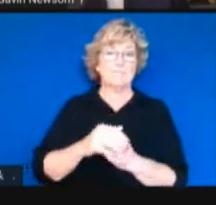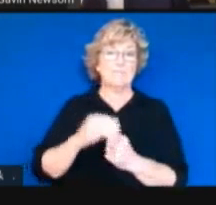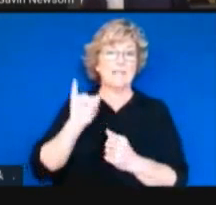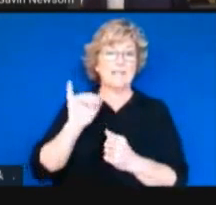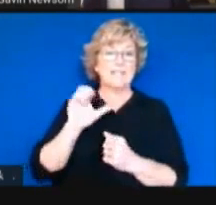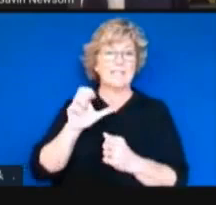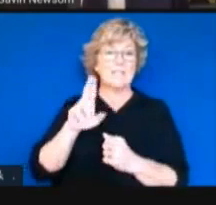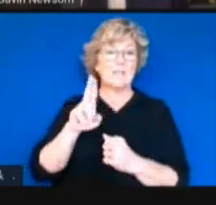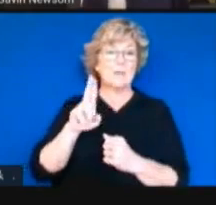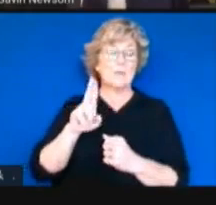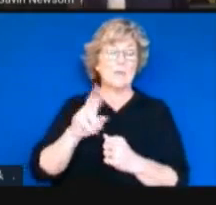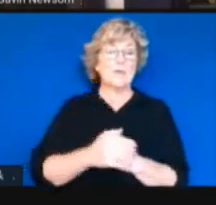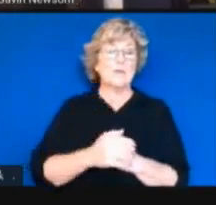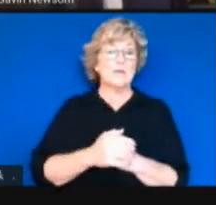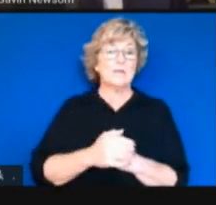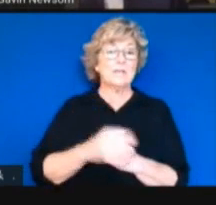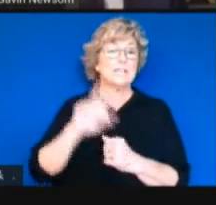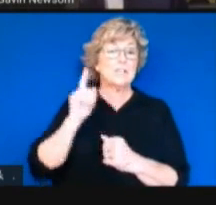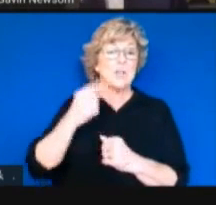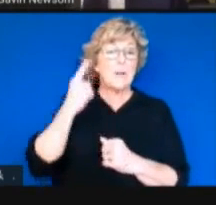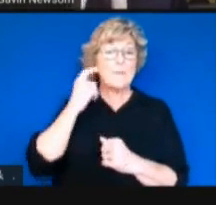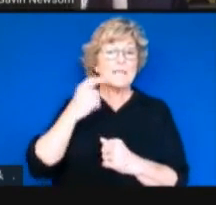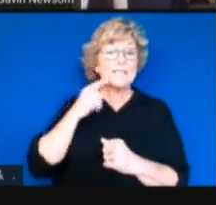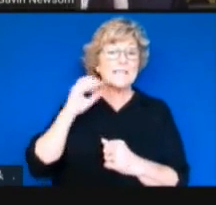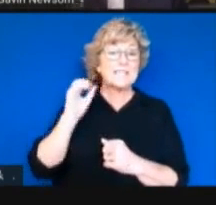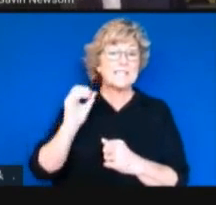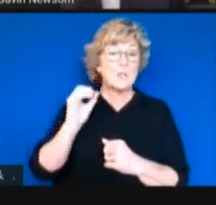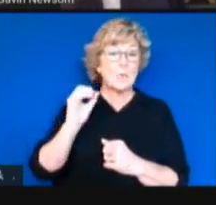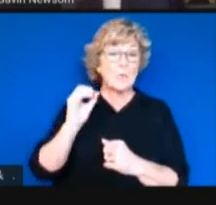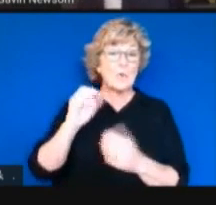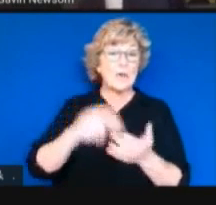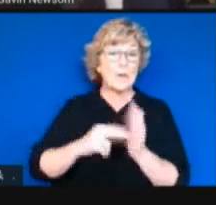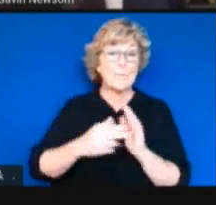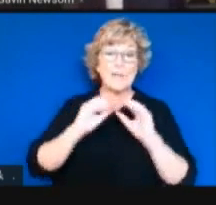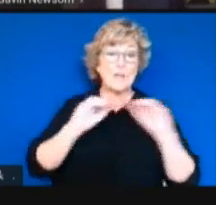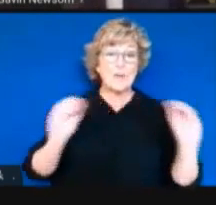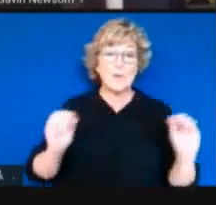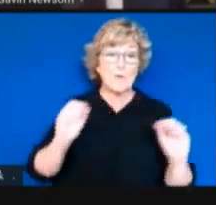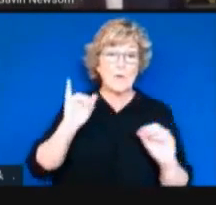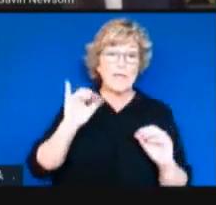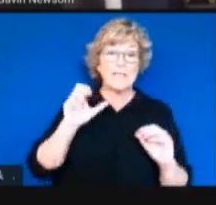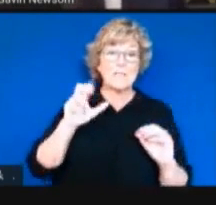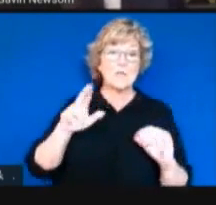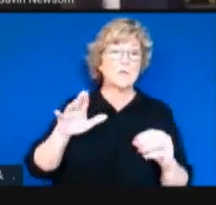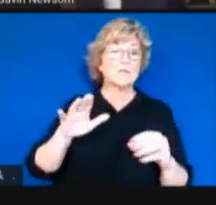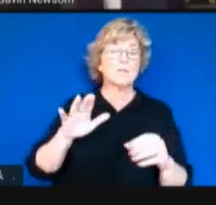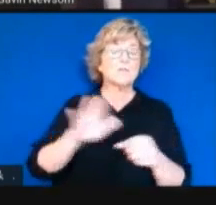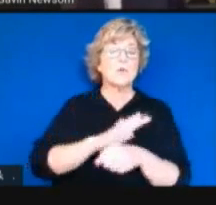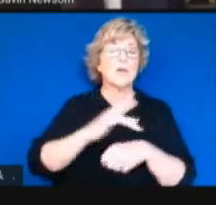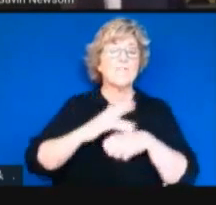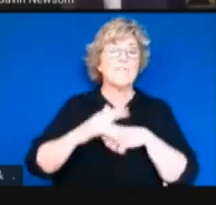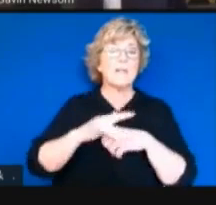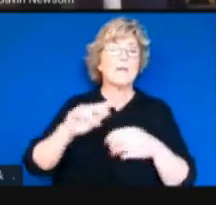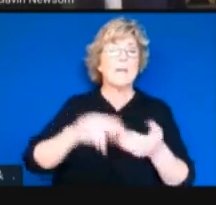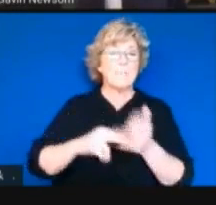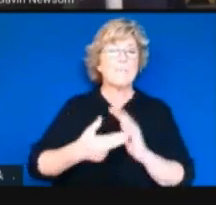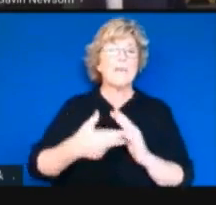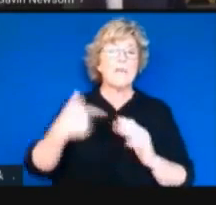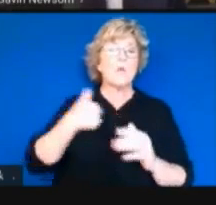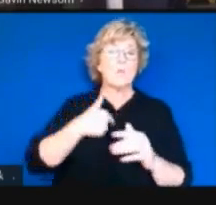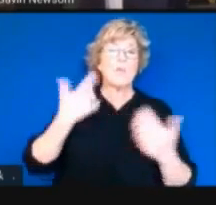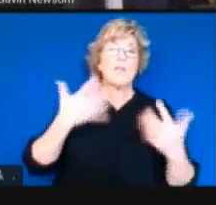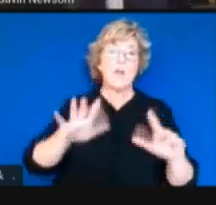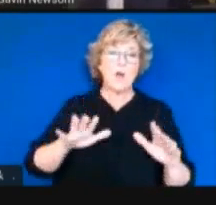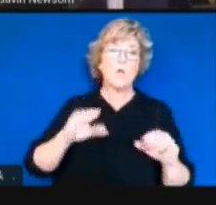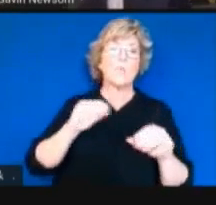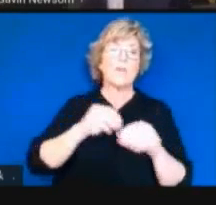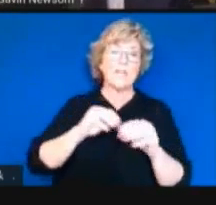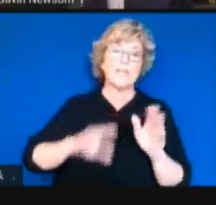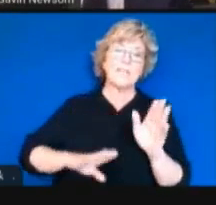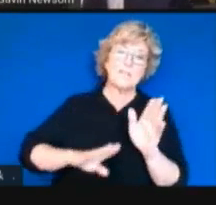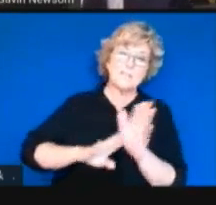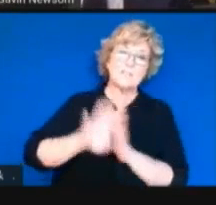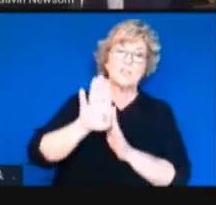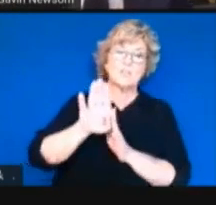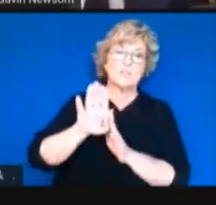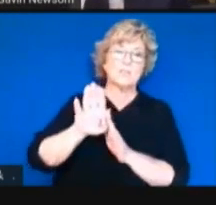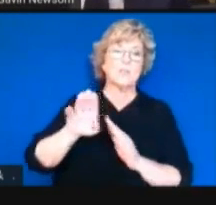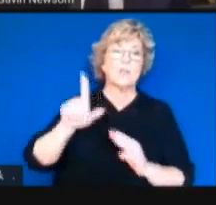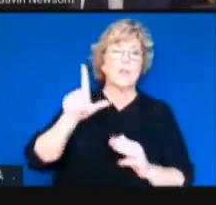POPULOUS PART AT 0% AND THE SURGE PHRASE OF THE ICU PLANNING SO AGAIN, JUST BECAUSE IT'S AT 0% DOESN'T MEAN THERE'S NO ICU AVAILABLE.